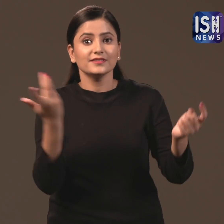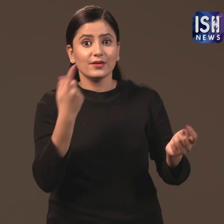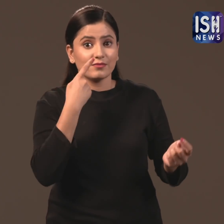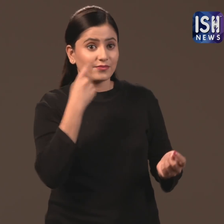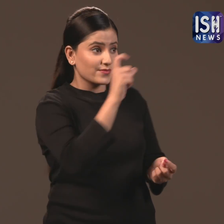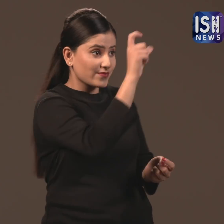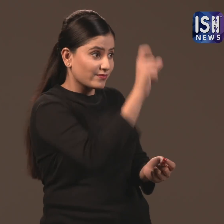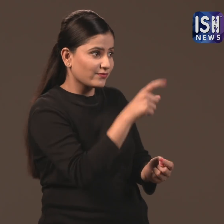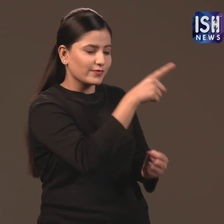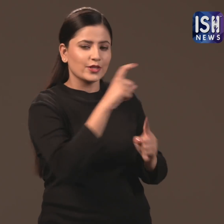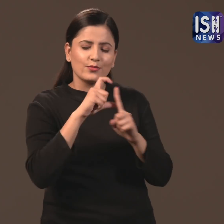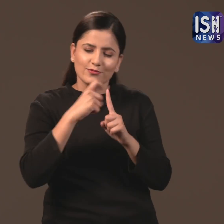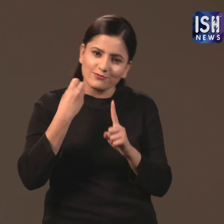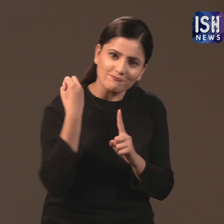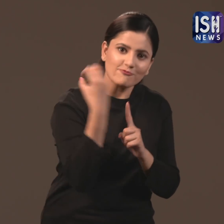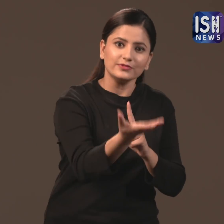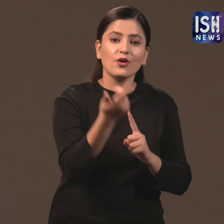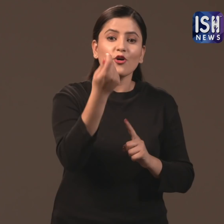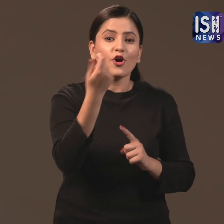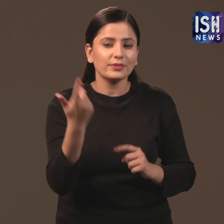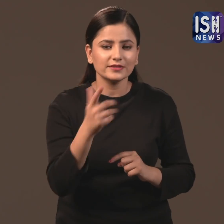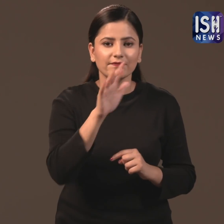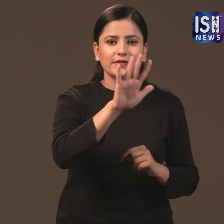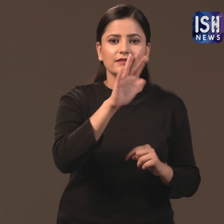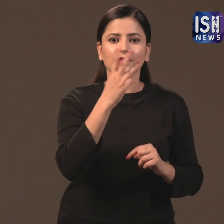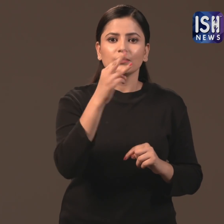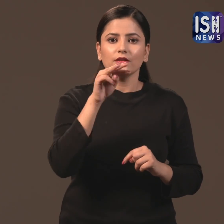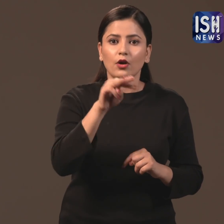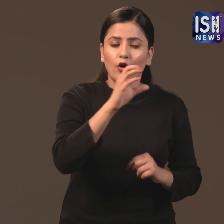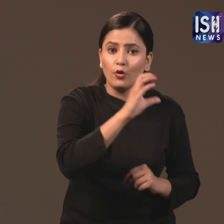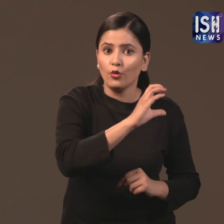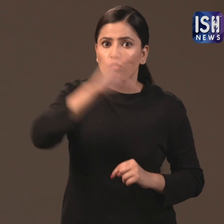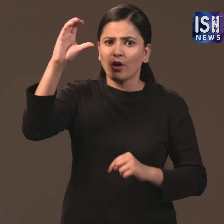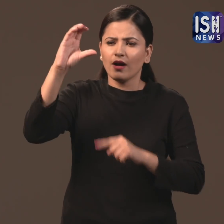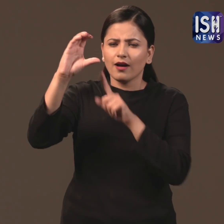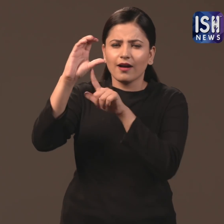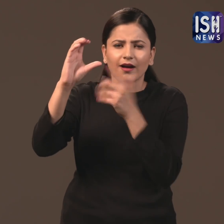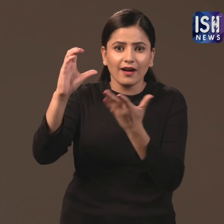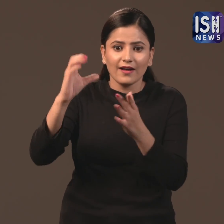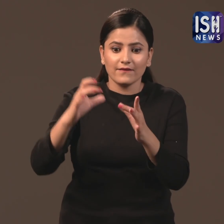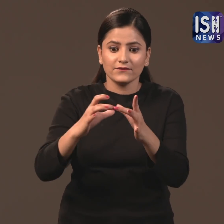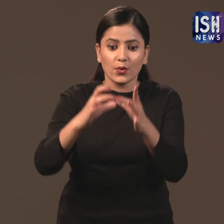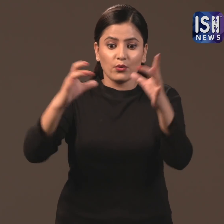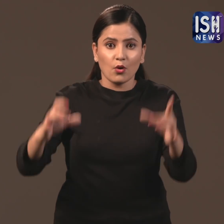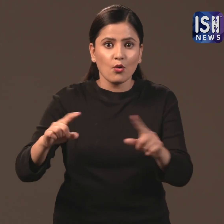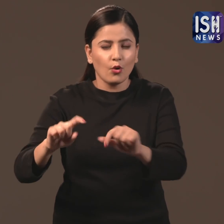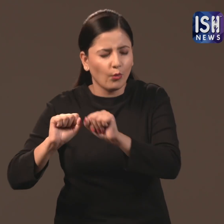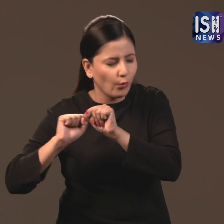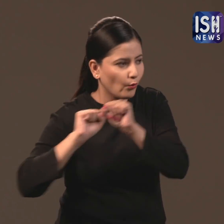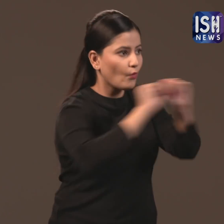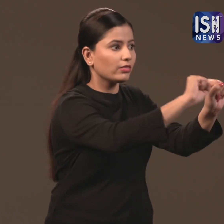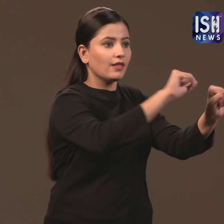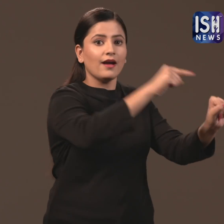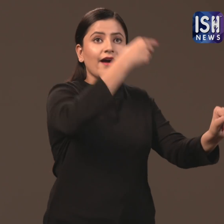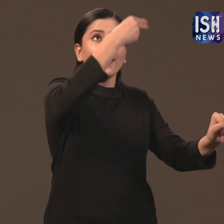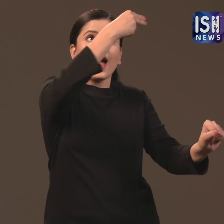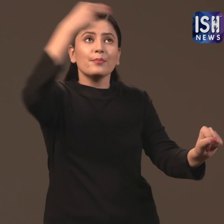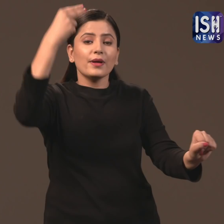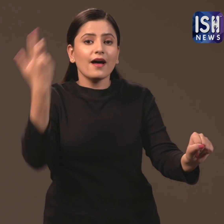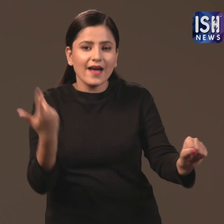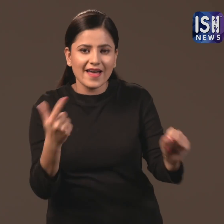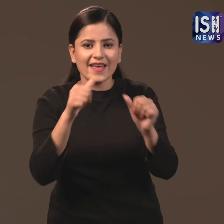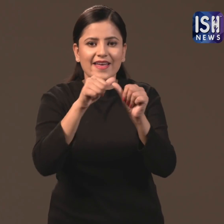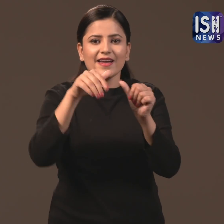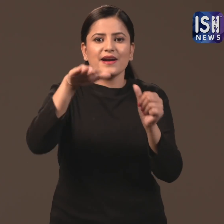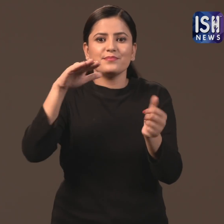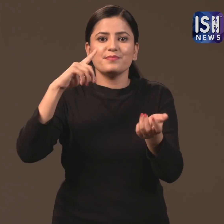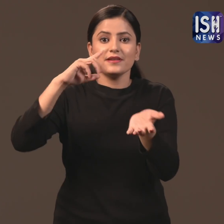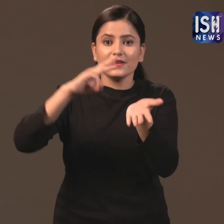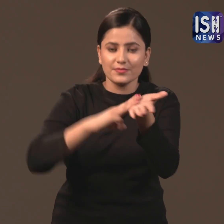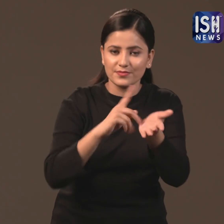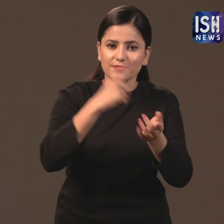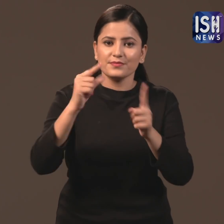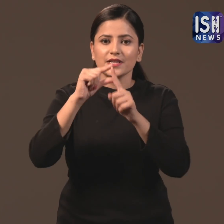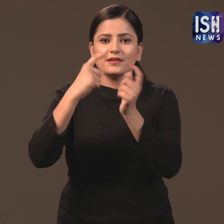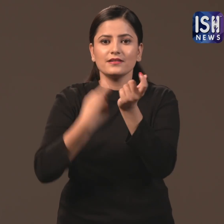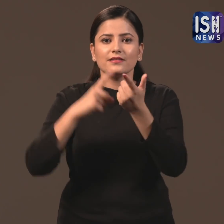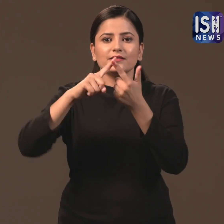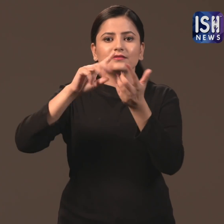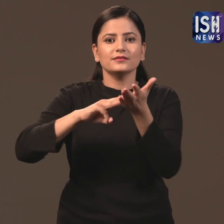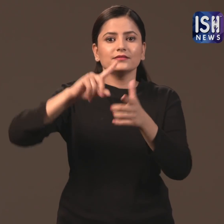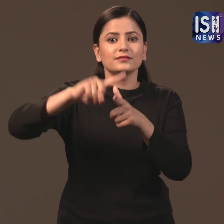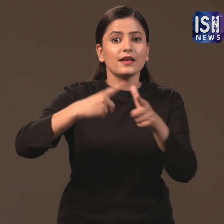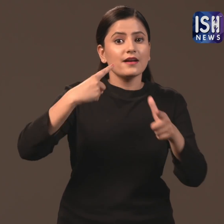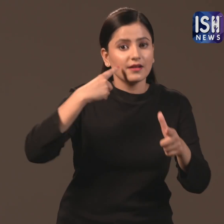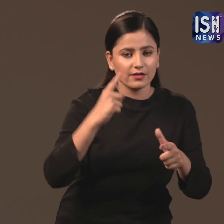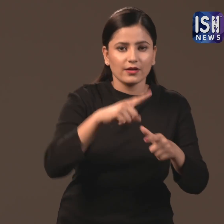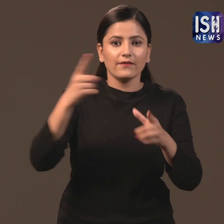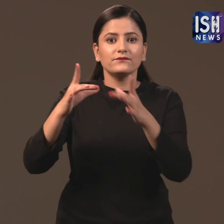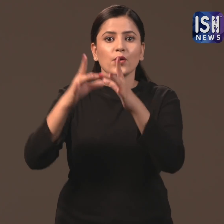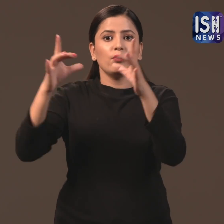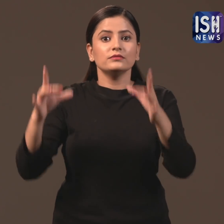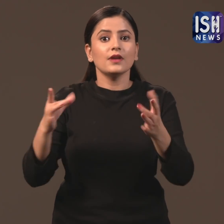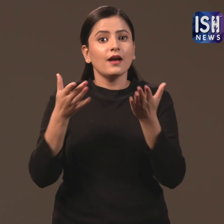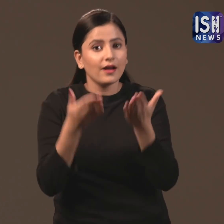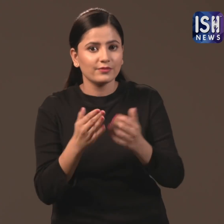he will donate Rs 53,000 crore to his foundation which is called the “Azim Premji Foundation”.